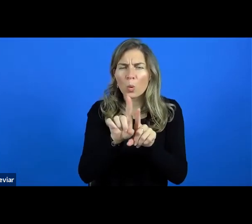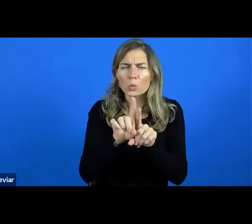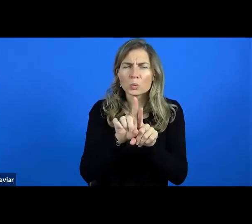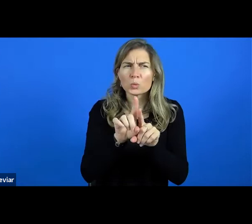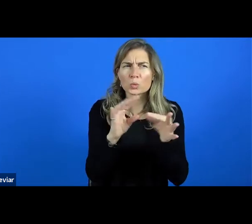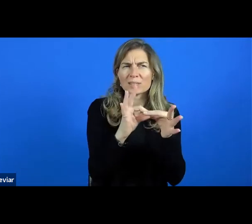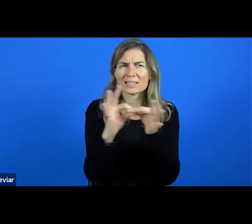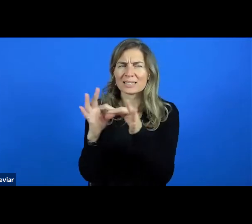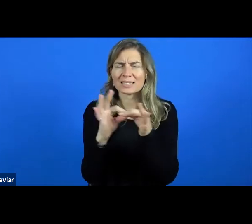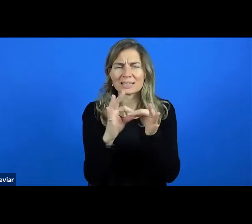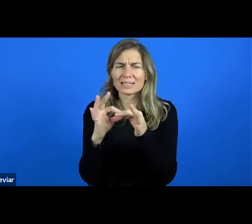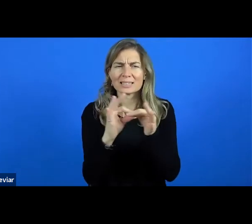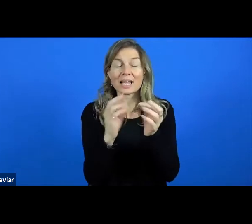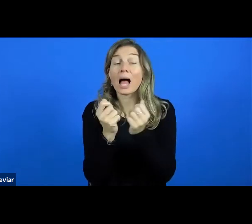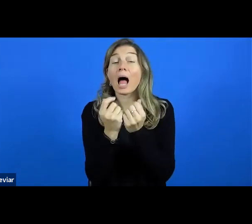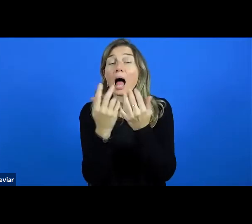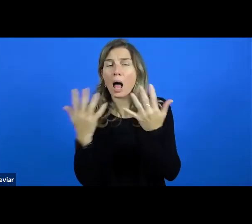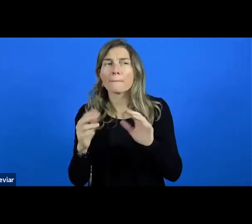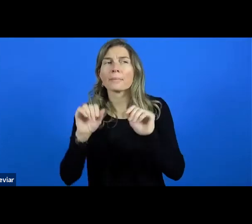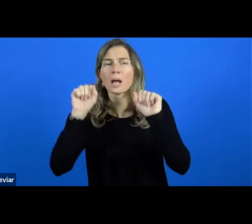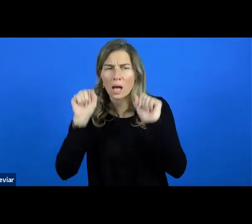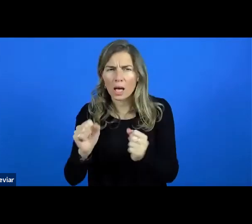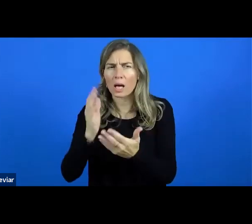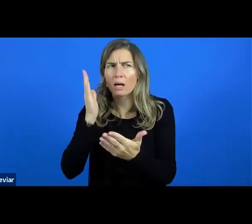and so we received quite a lot of Belgium cases